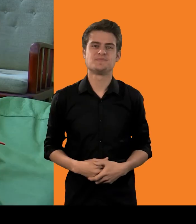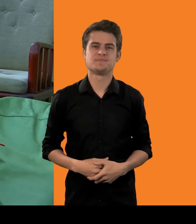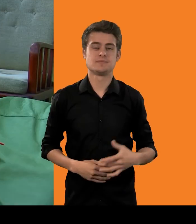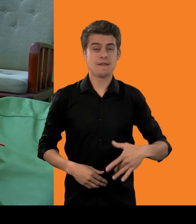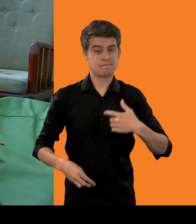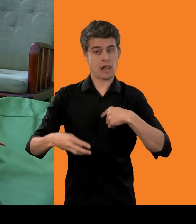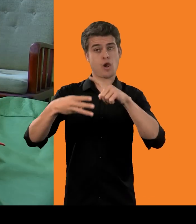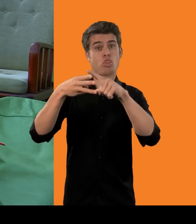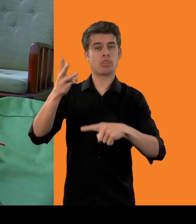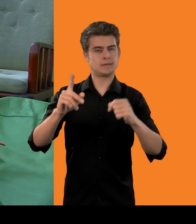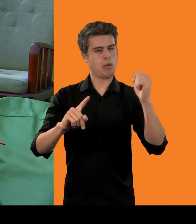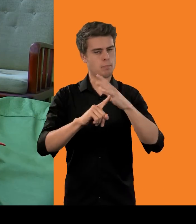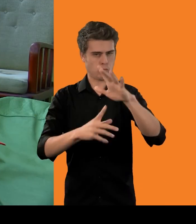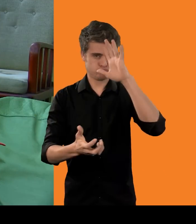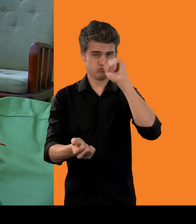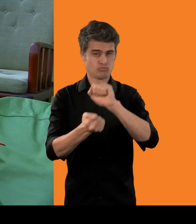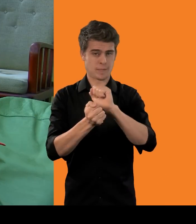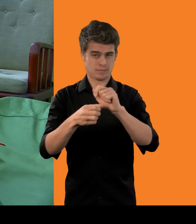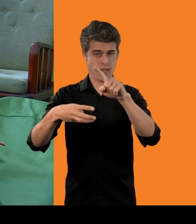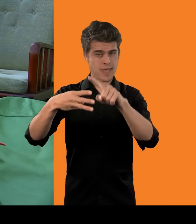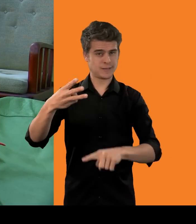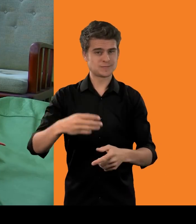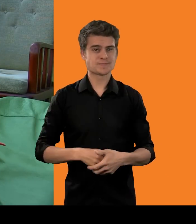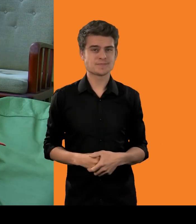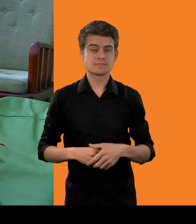Three things that you should do each time you go to a big event –